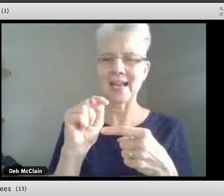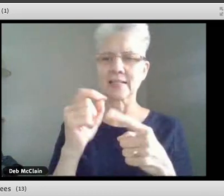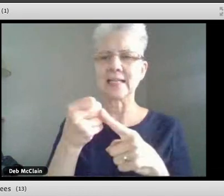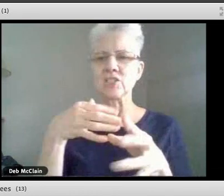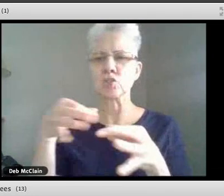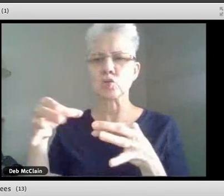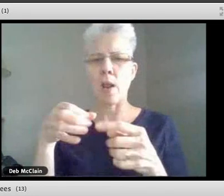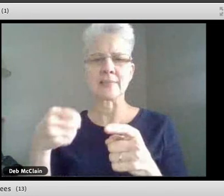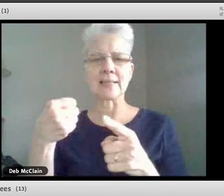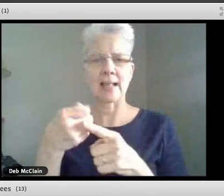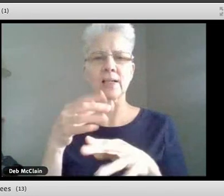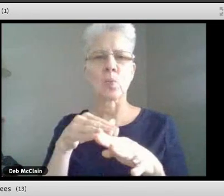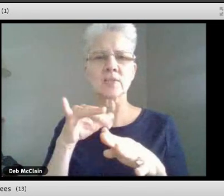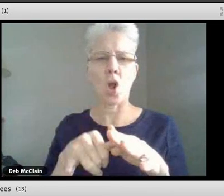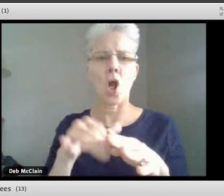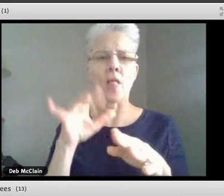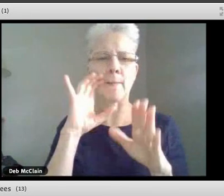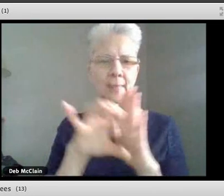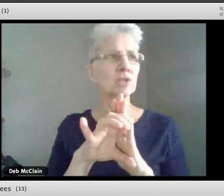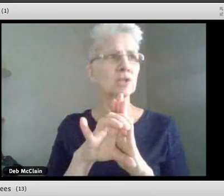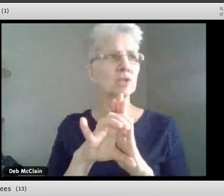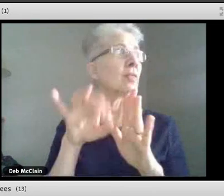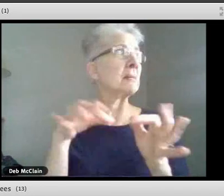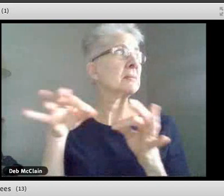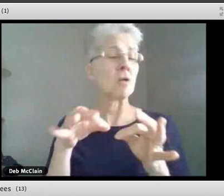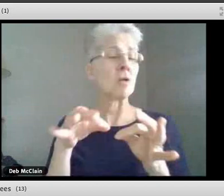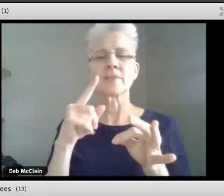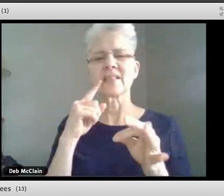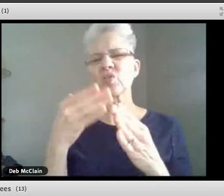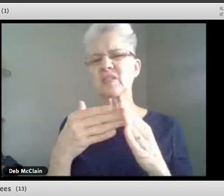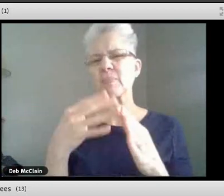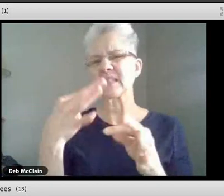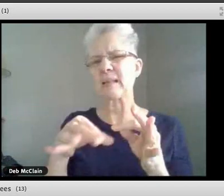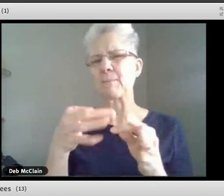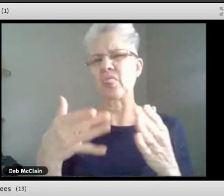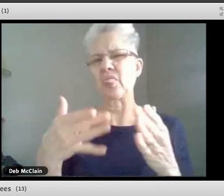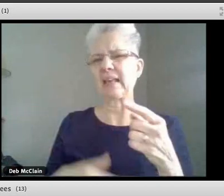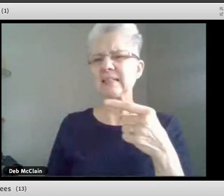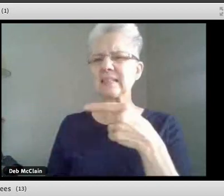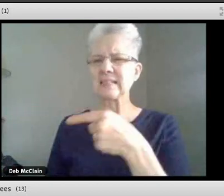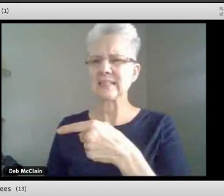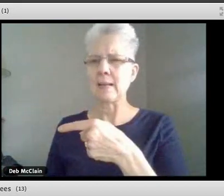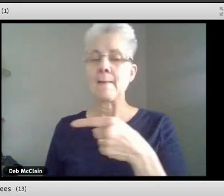These are just some simple things. You want to make sure that your links say what they are, not "click here," right?